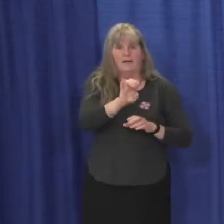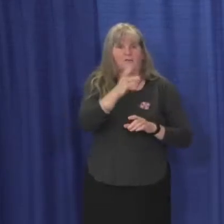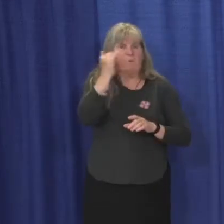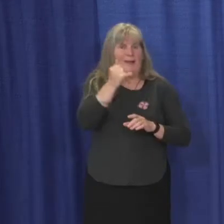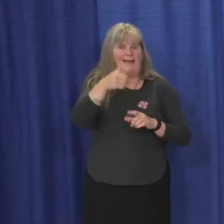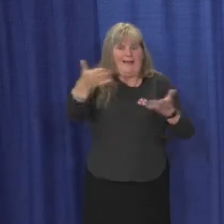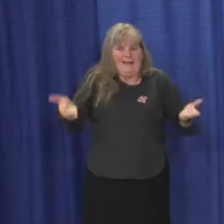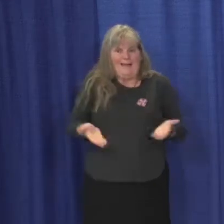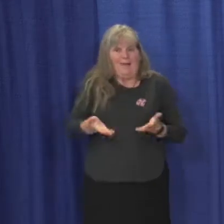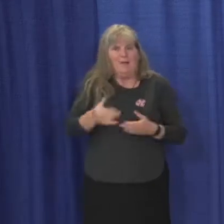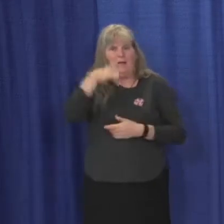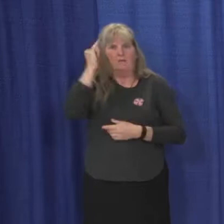include them in our active case